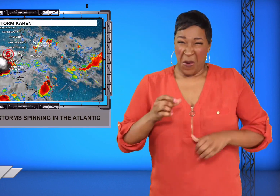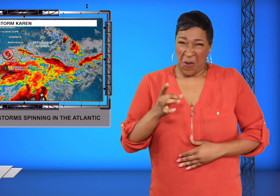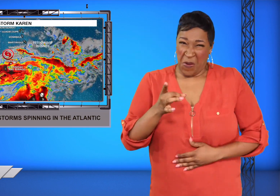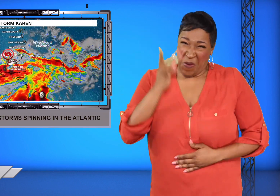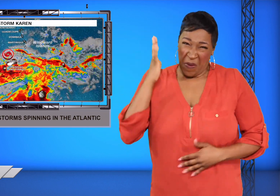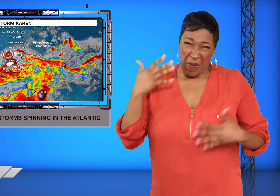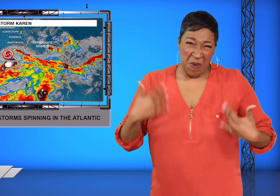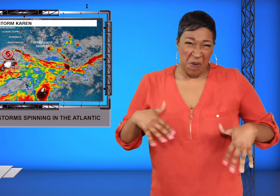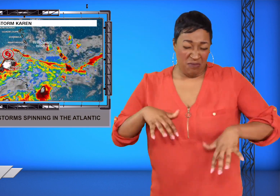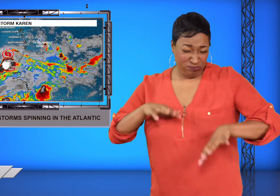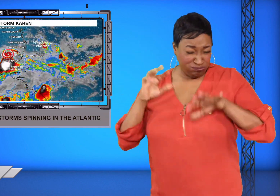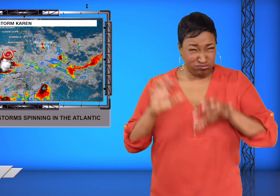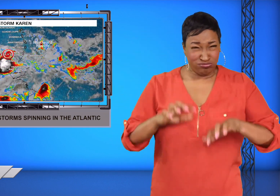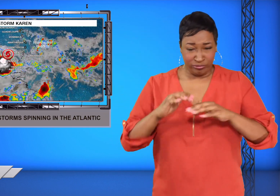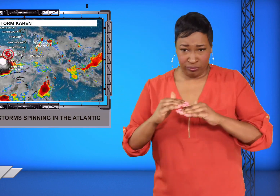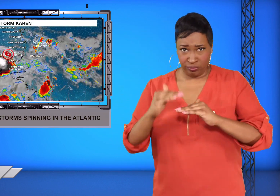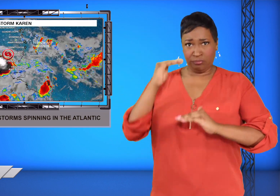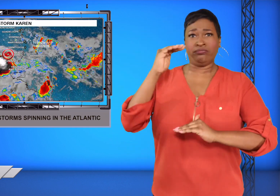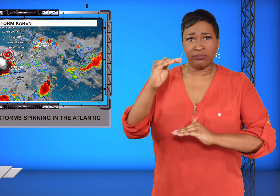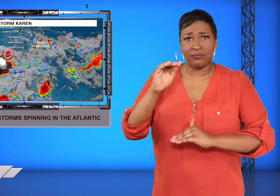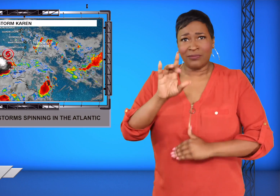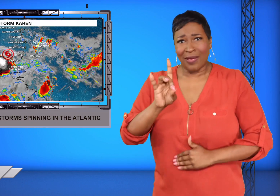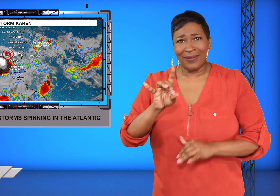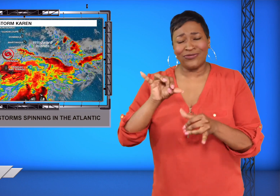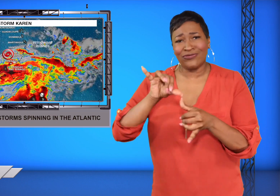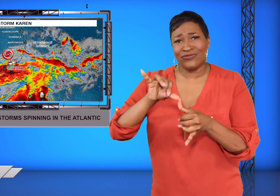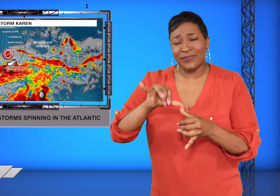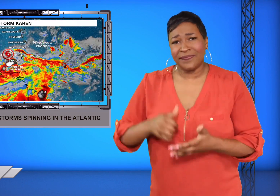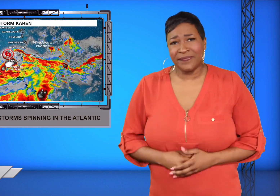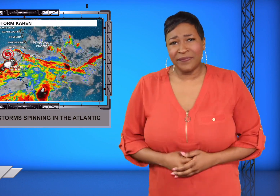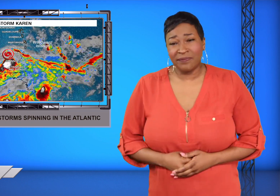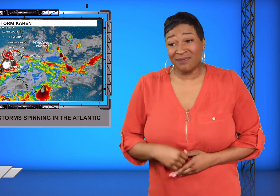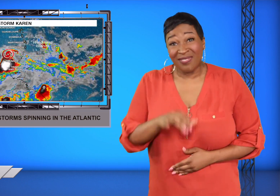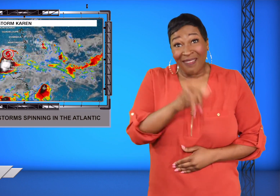could get up to eight inches.